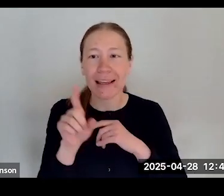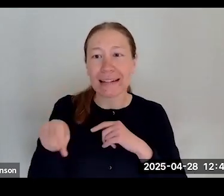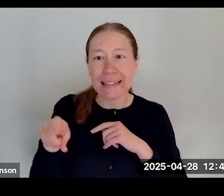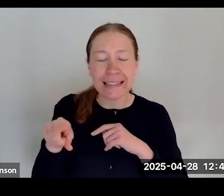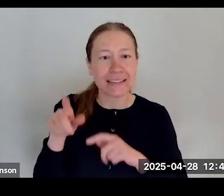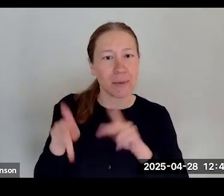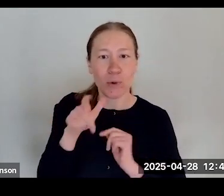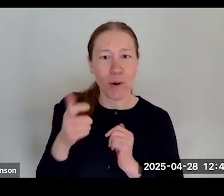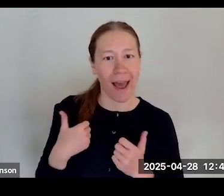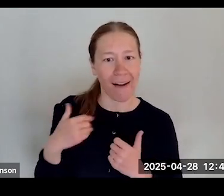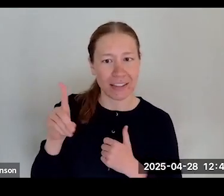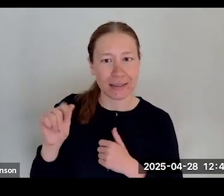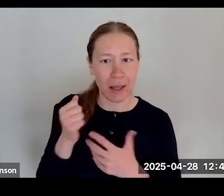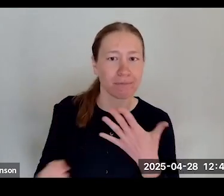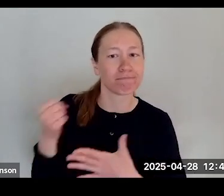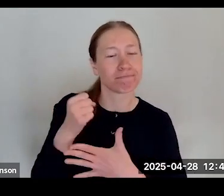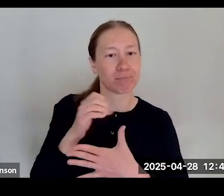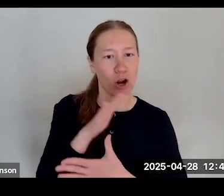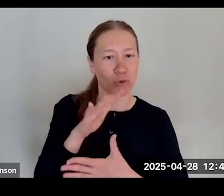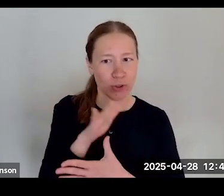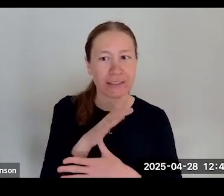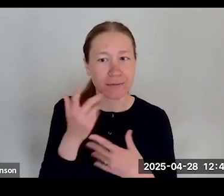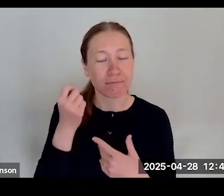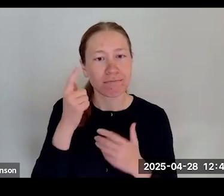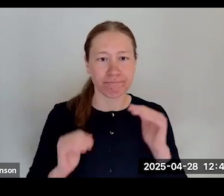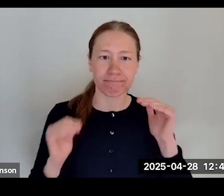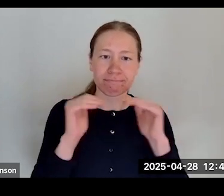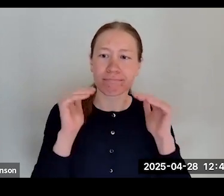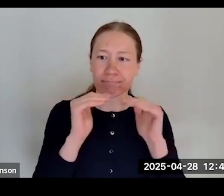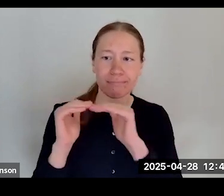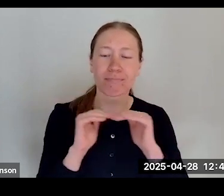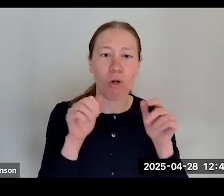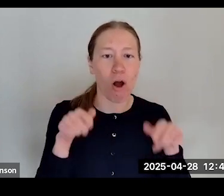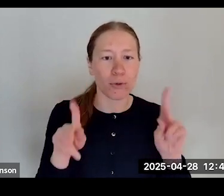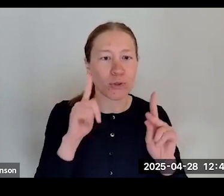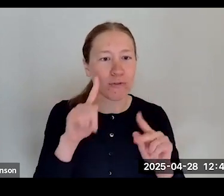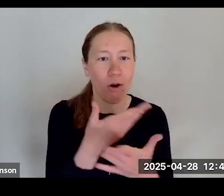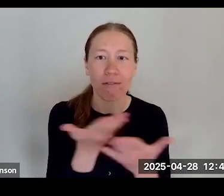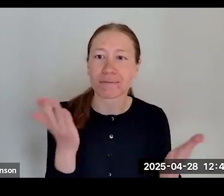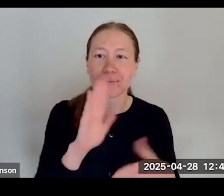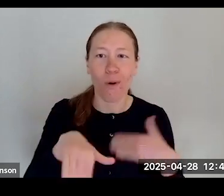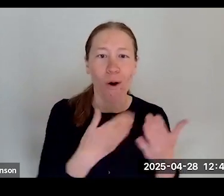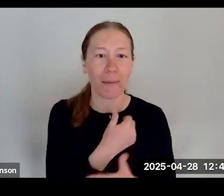with disabilities are prioritized, ensuring equitable opportunities for all members of our diverse community.